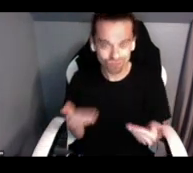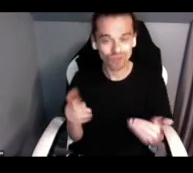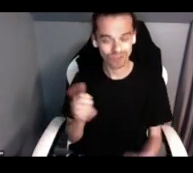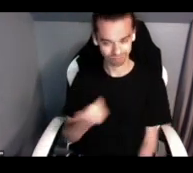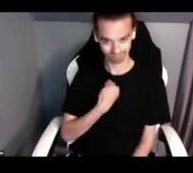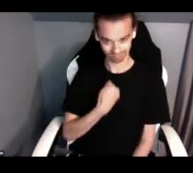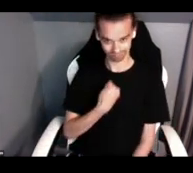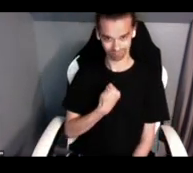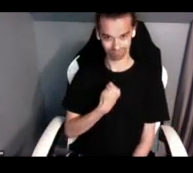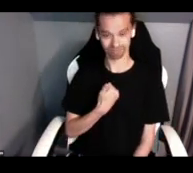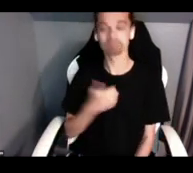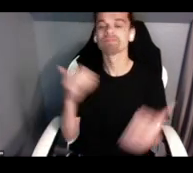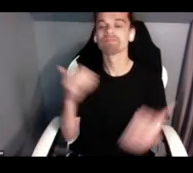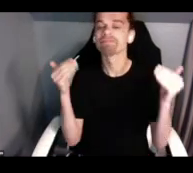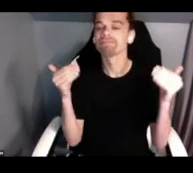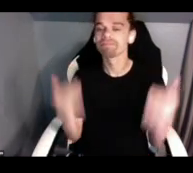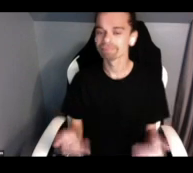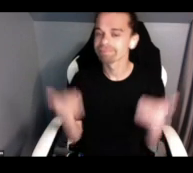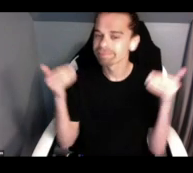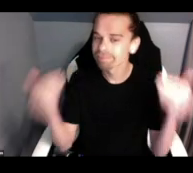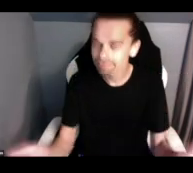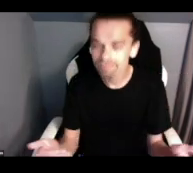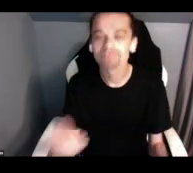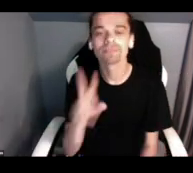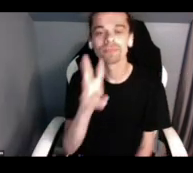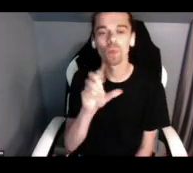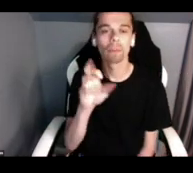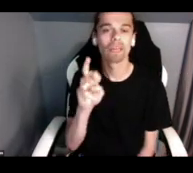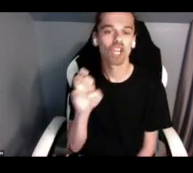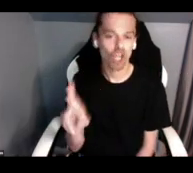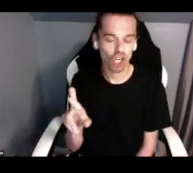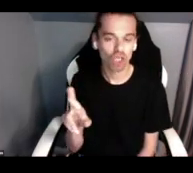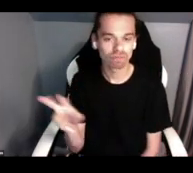let's move on into the webinar objectives and agenda.